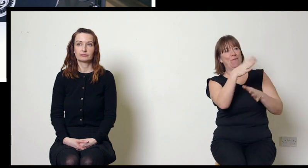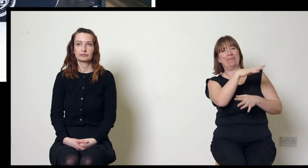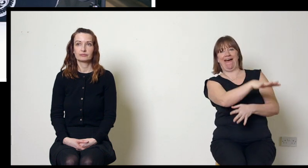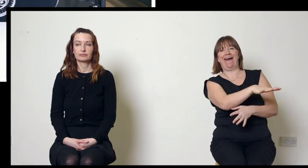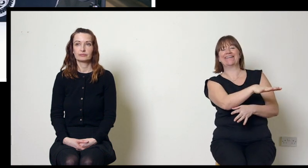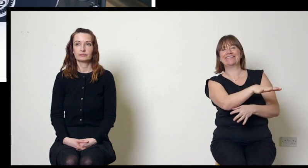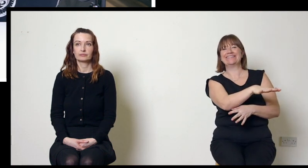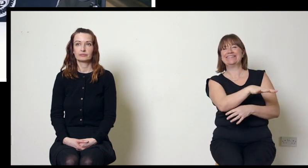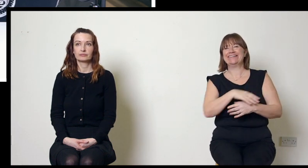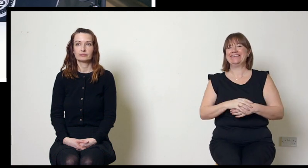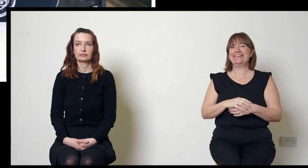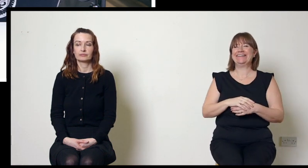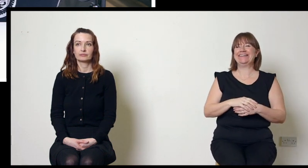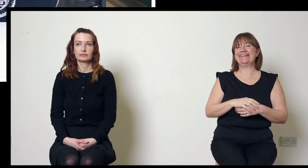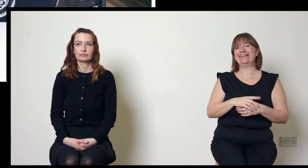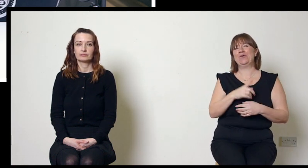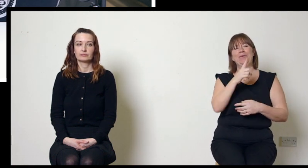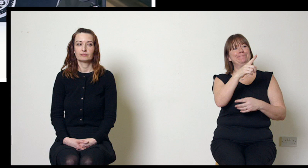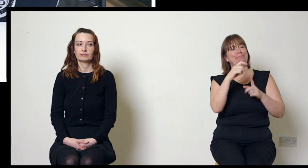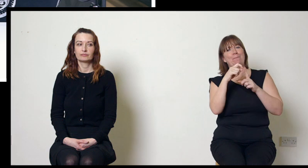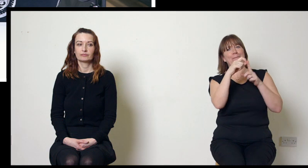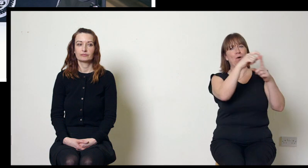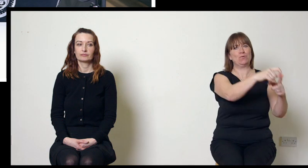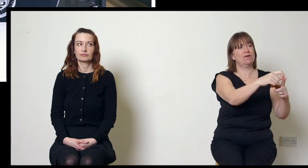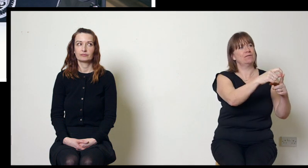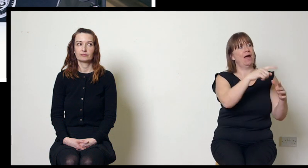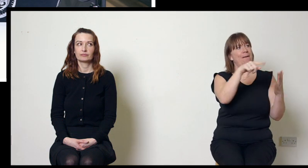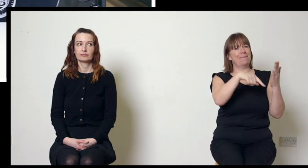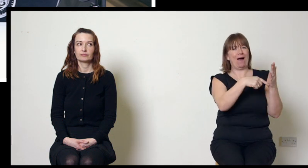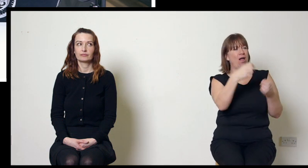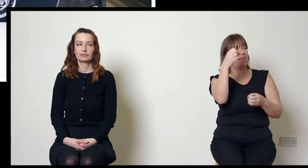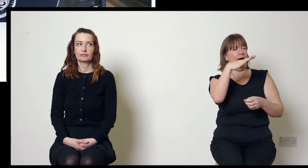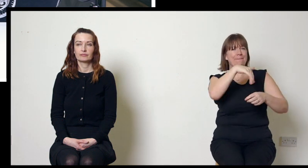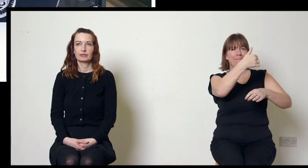and we’d thrown out a proposal. It was about a light based project that we wanted to do,